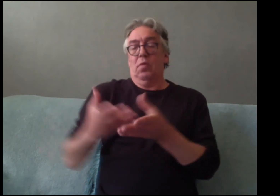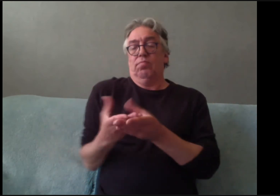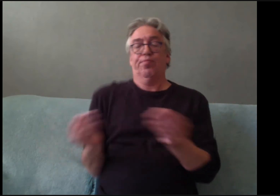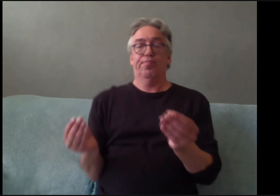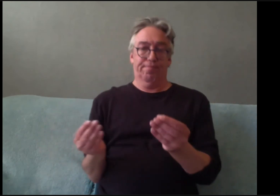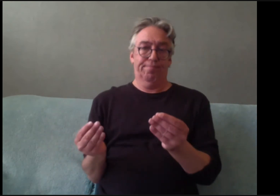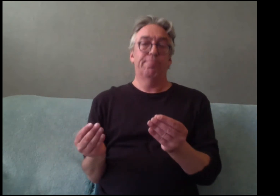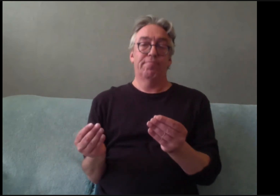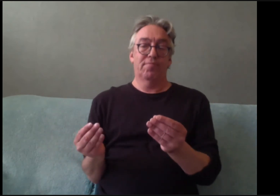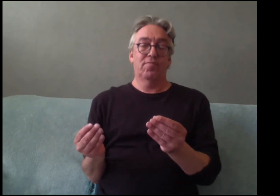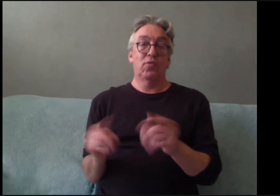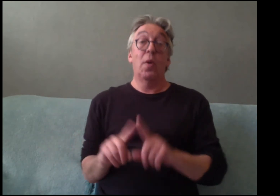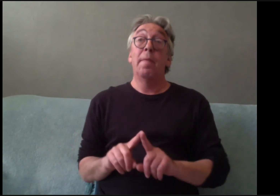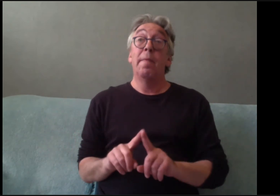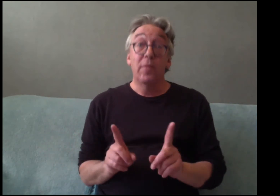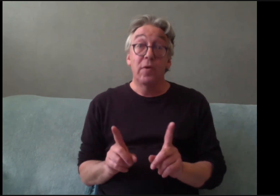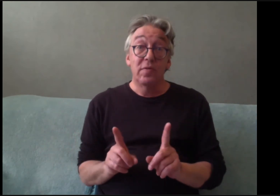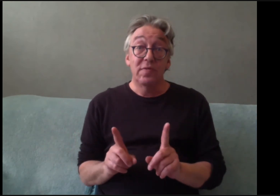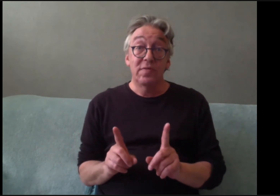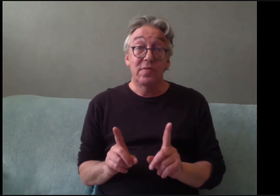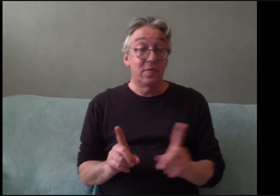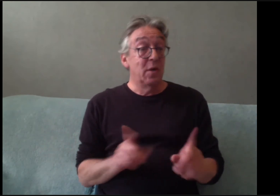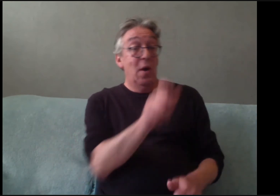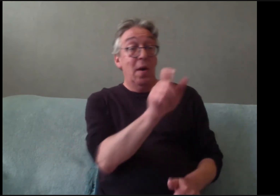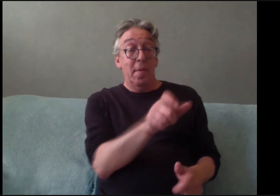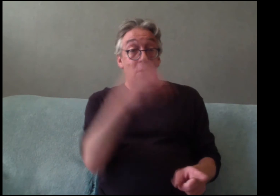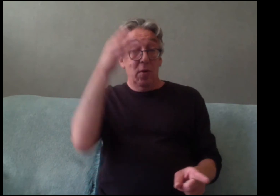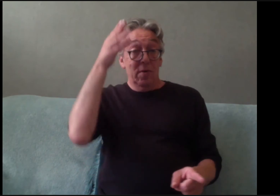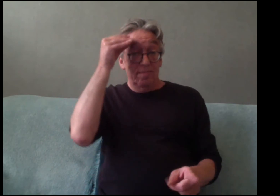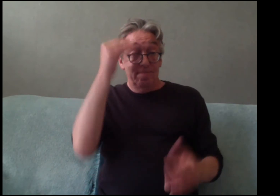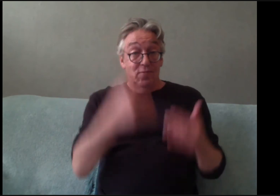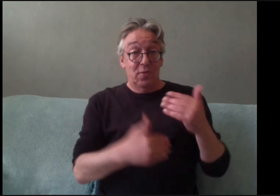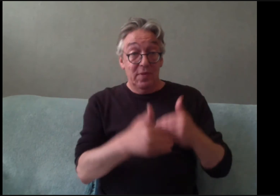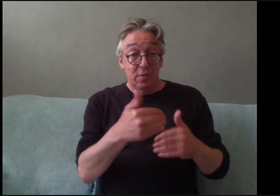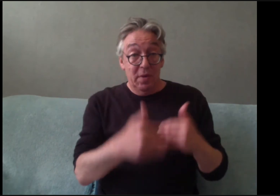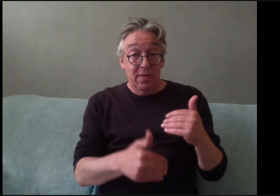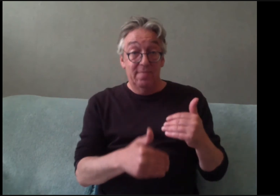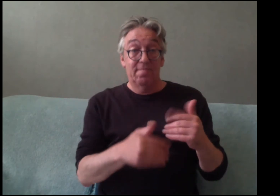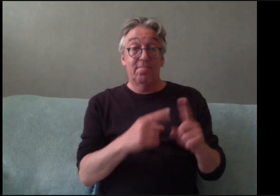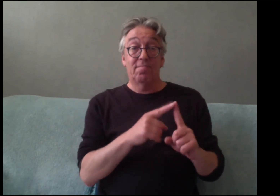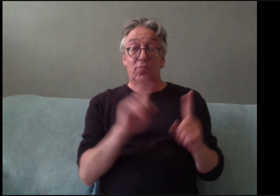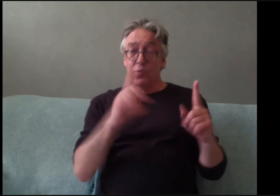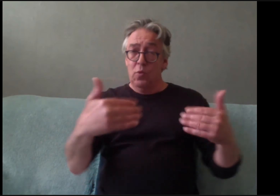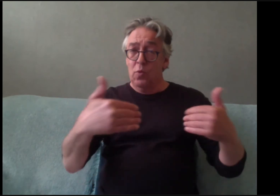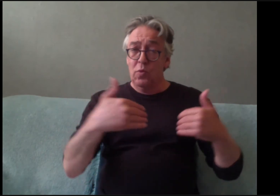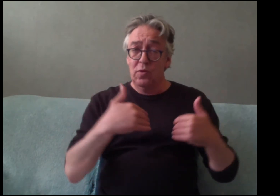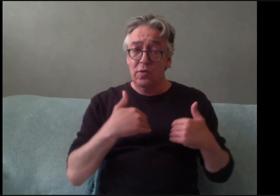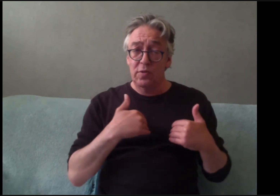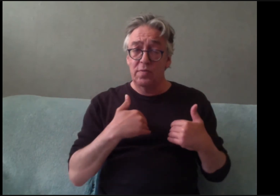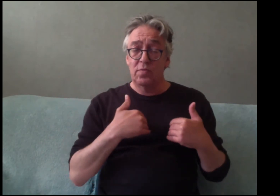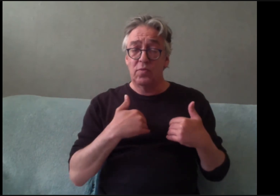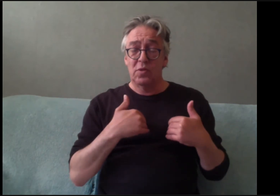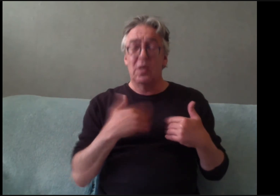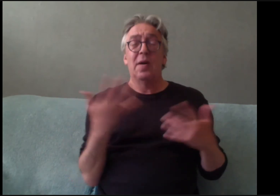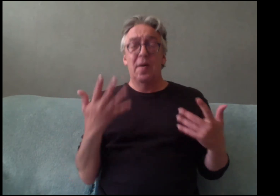and for people with intellectual disability so their Special Needs can be taken into consideration.